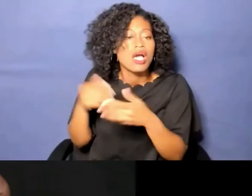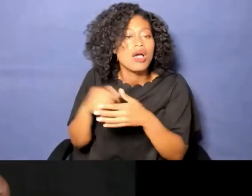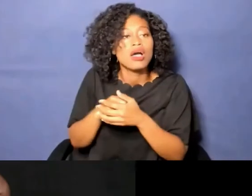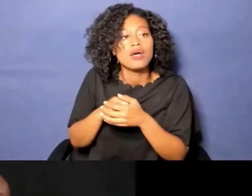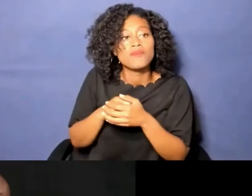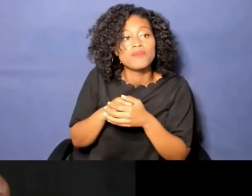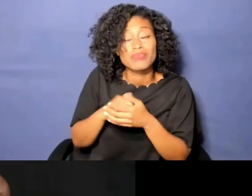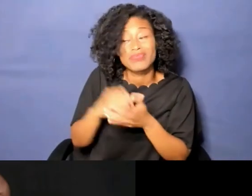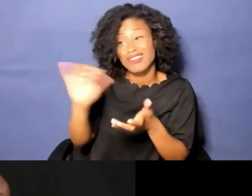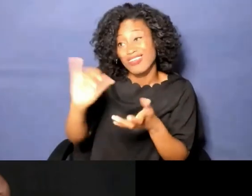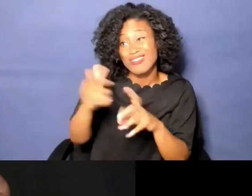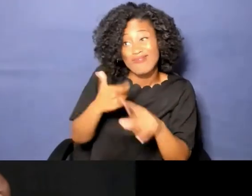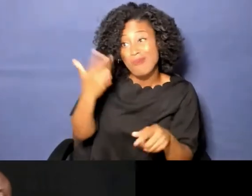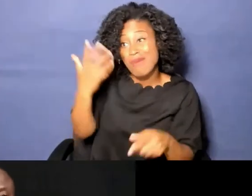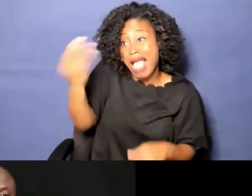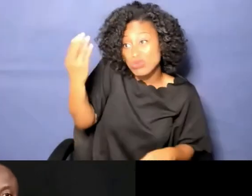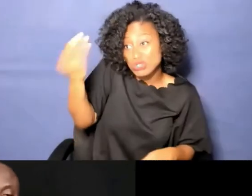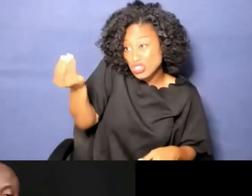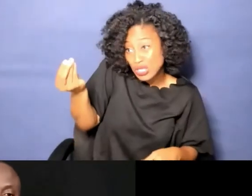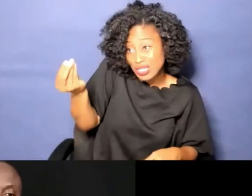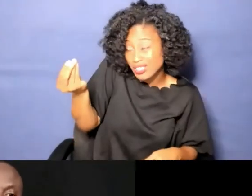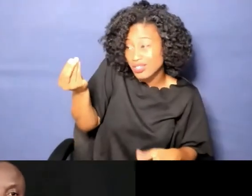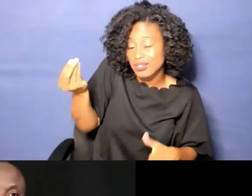external forms of maybe punishment.